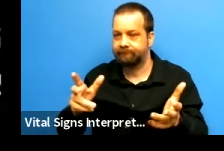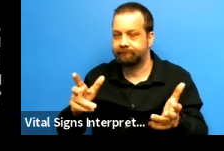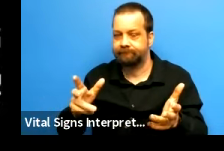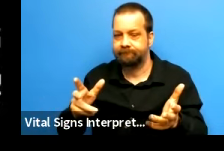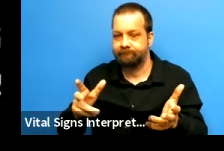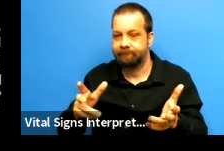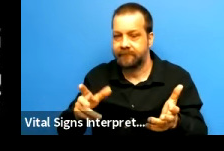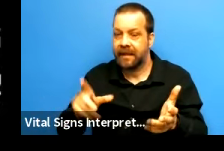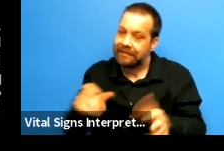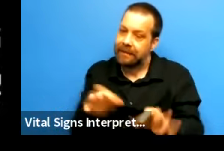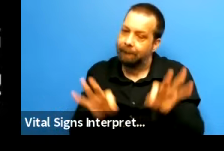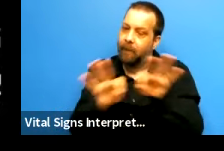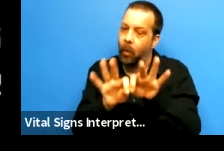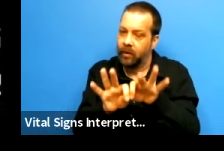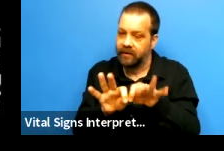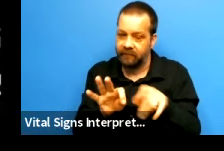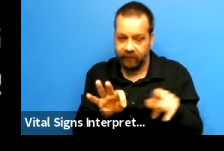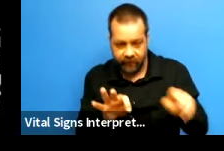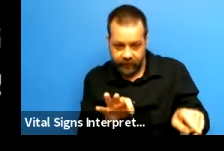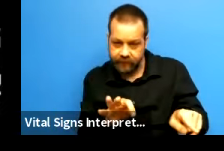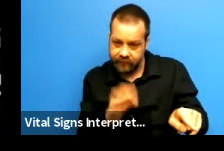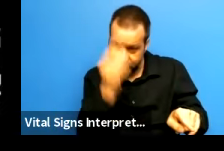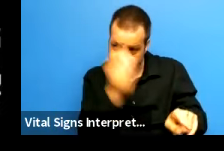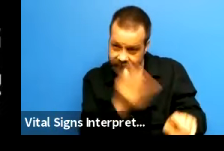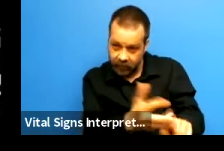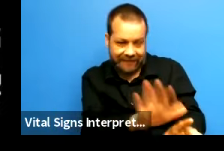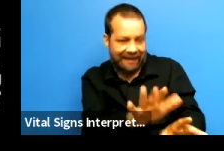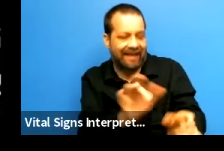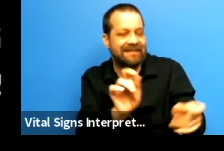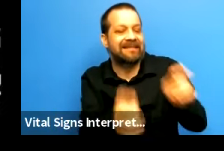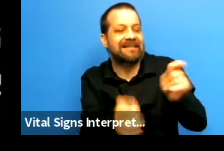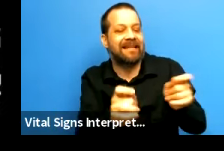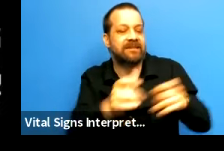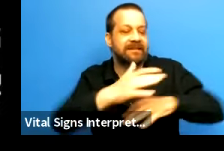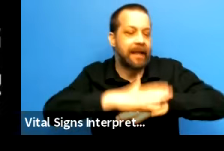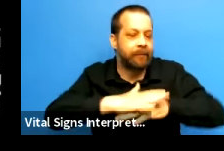it's important to make sure folks are aware of what's changed.